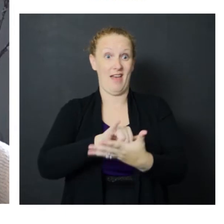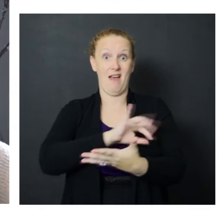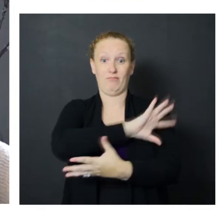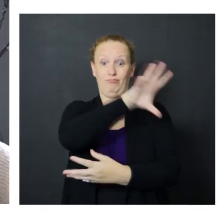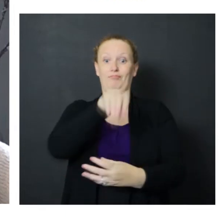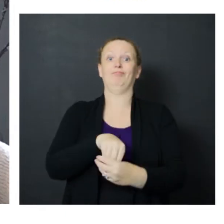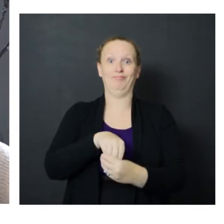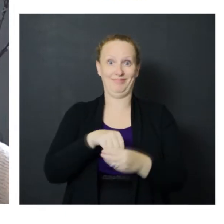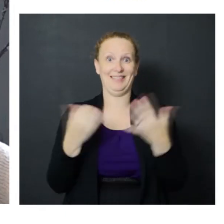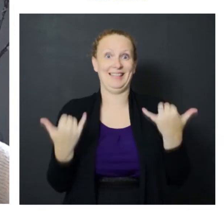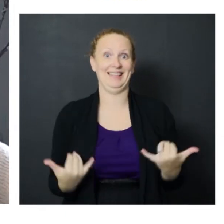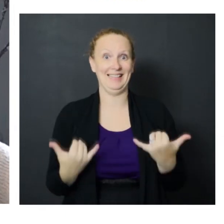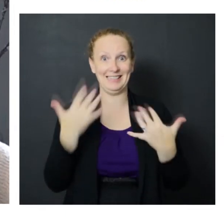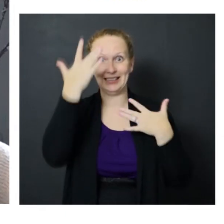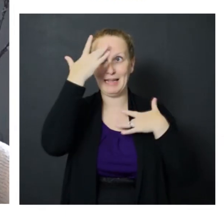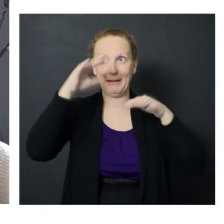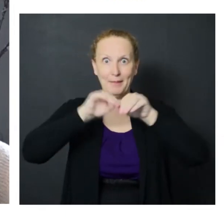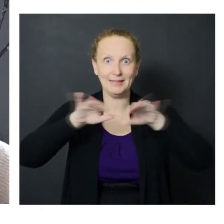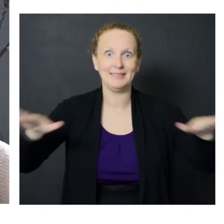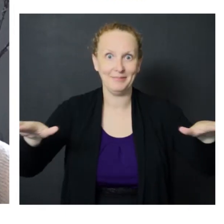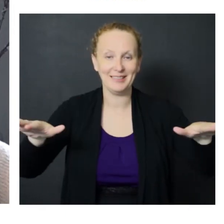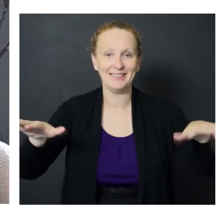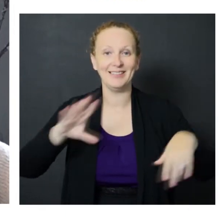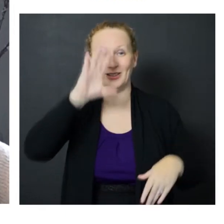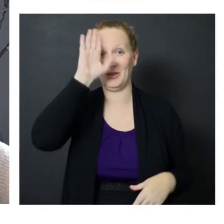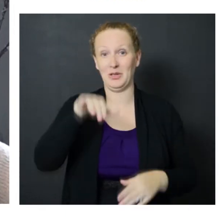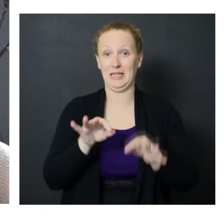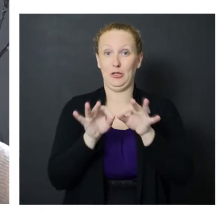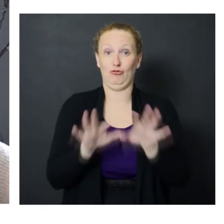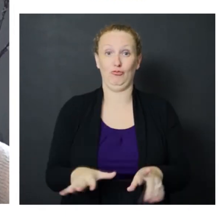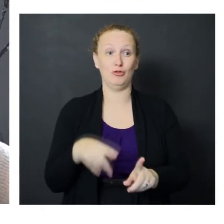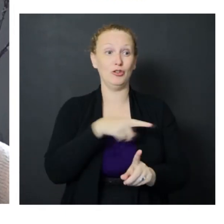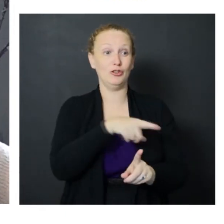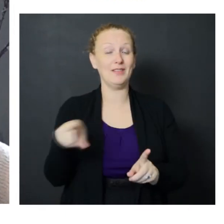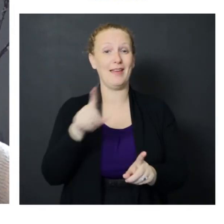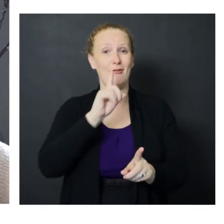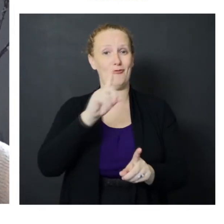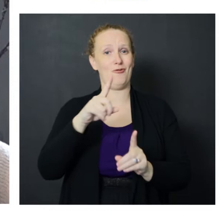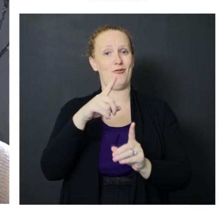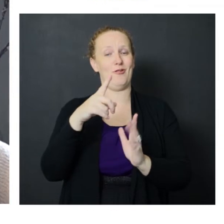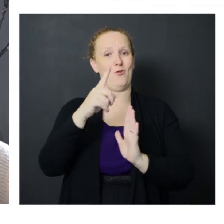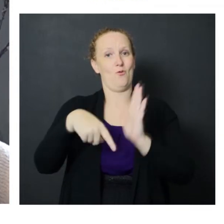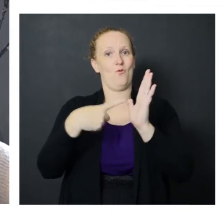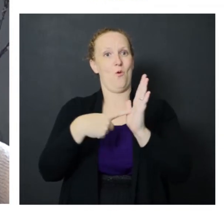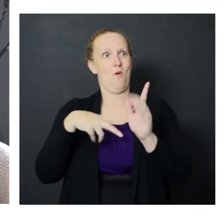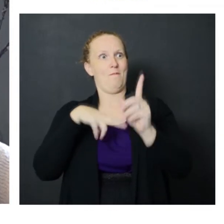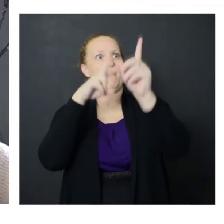is kind of where the pioneers, and at the same time role models during this pandemic.